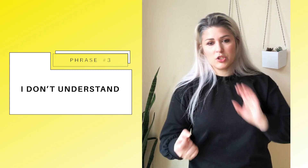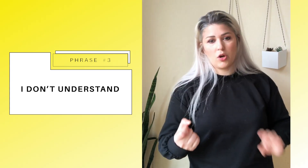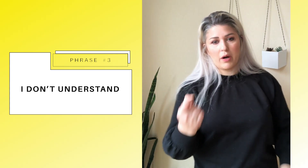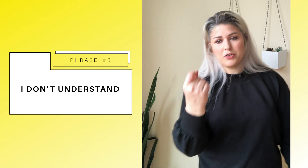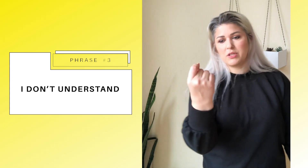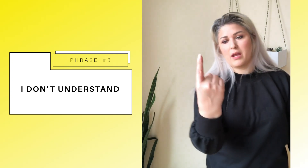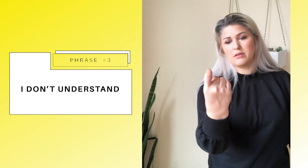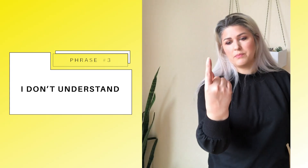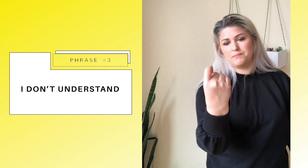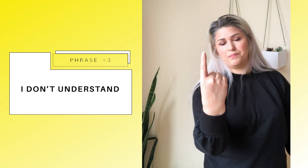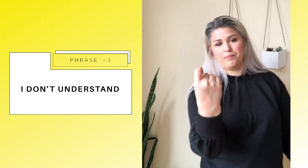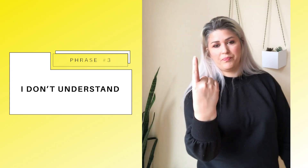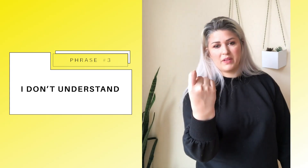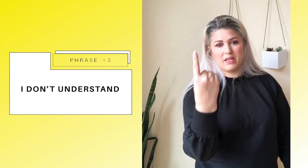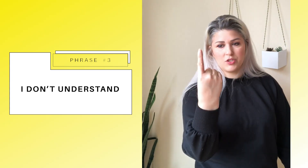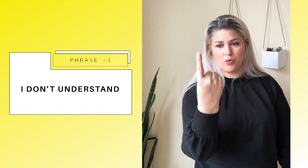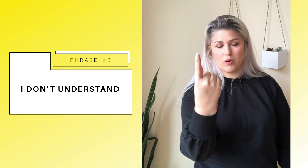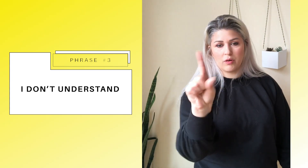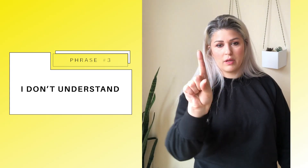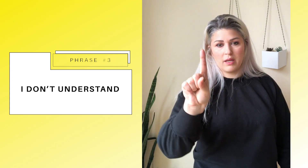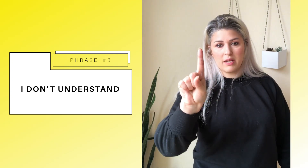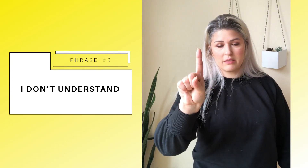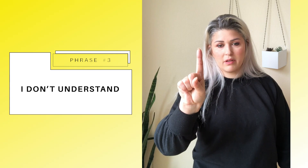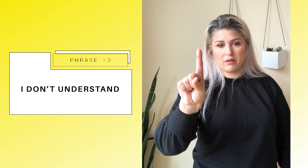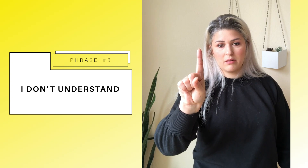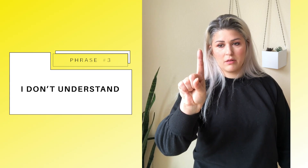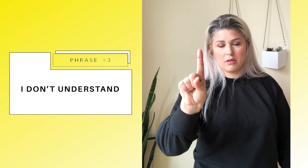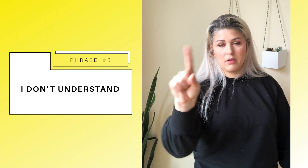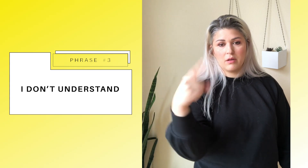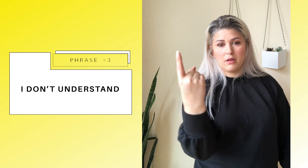so understand is your index finger and Palm N and you're going to flick.